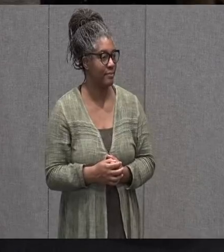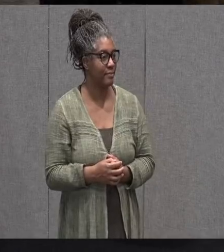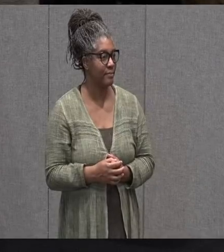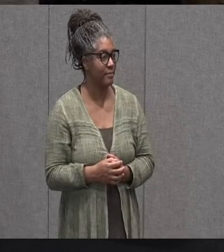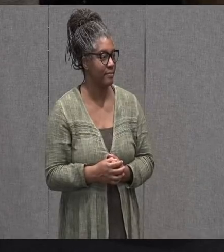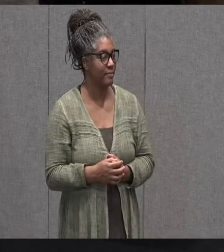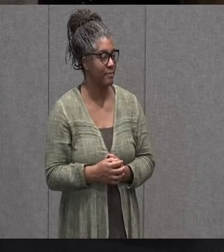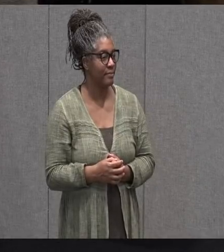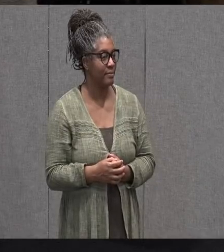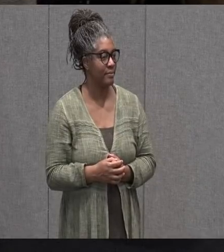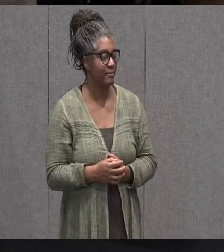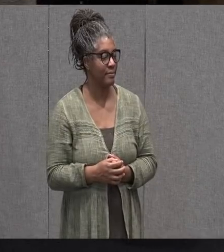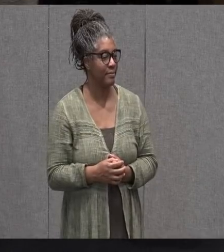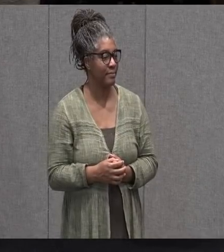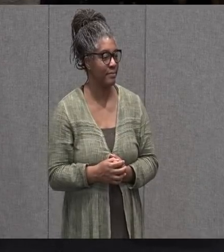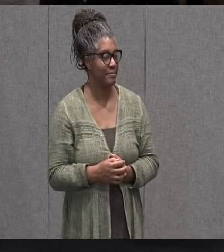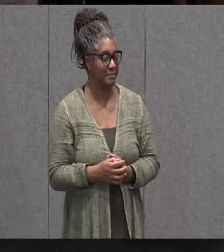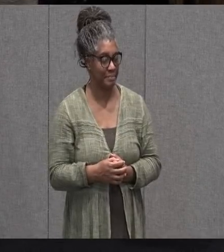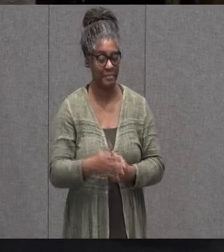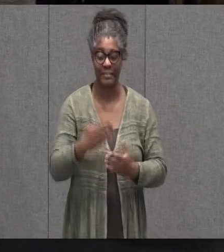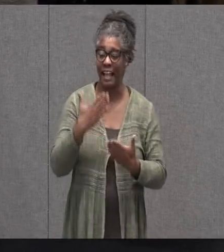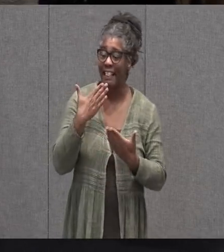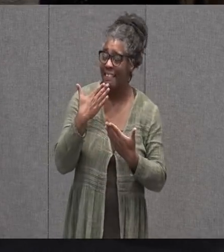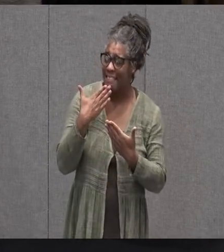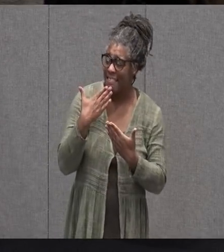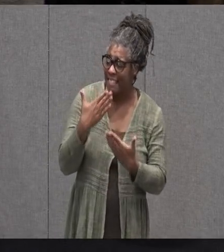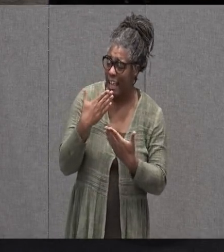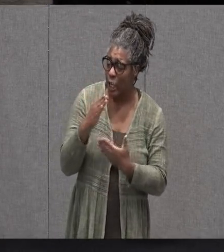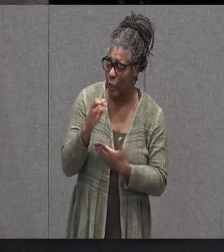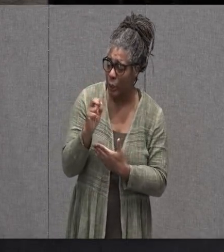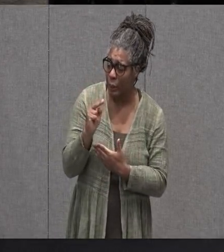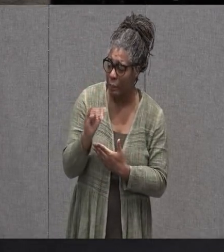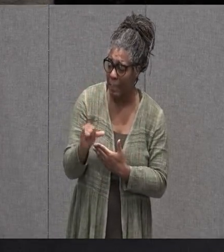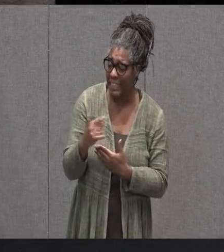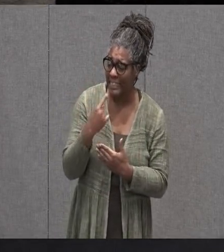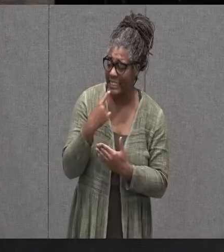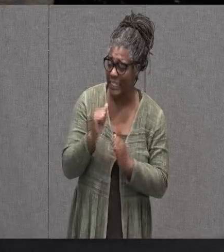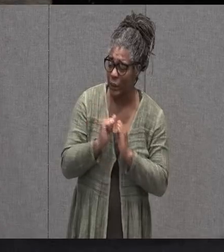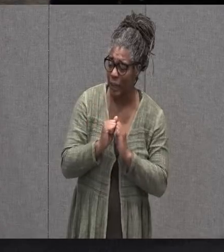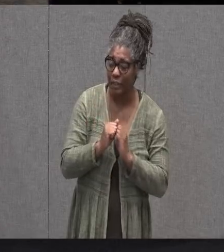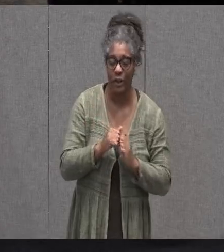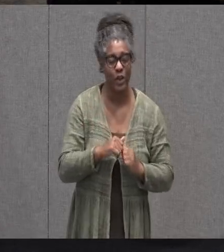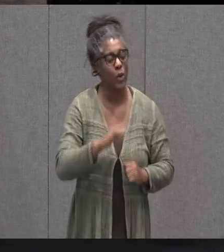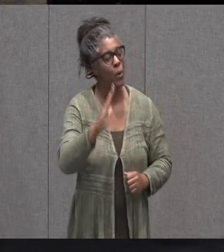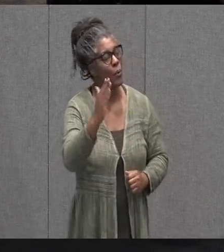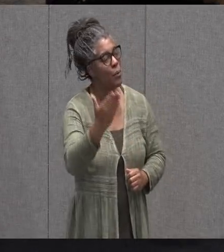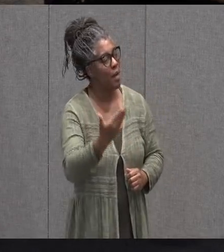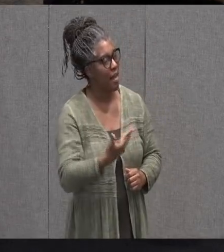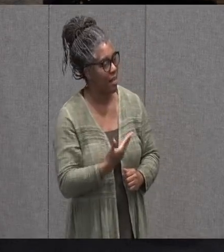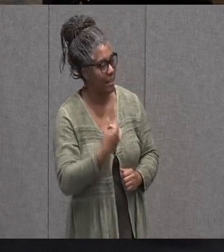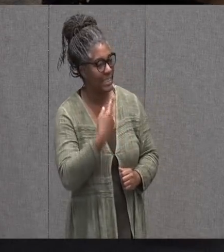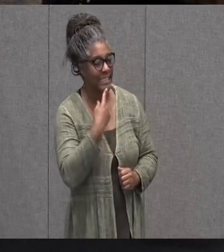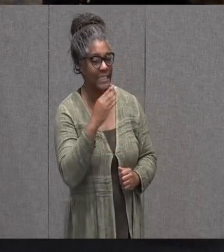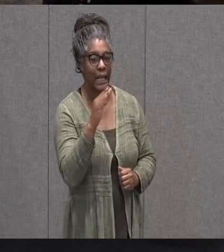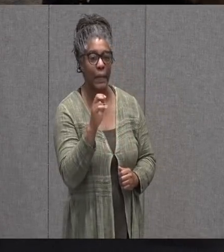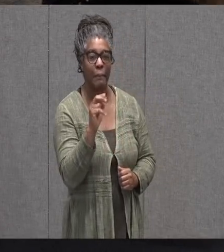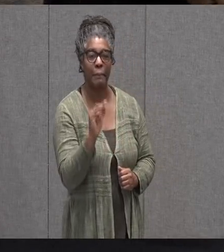"Thank you Benny," they all said together. "You're welcome," said Benny McBride.